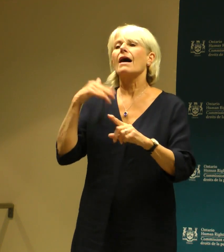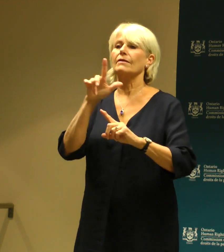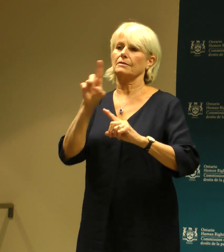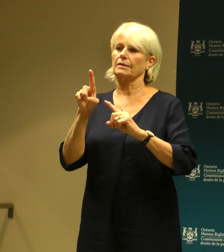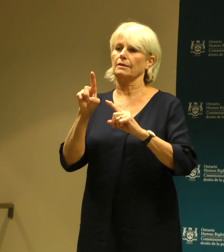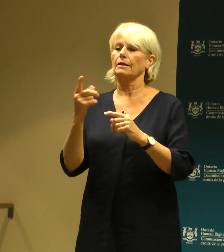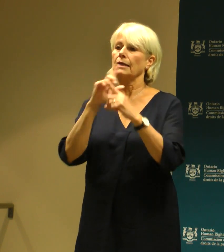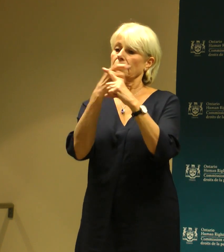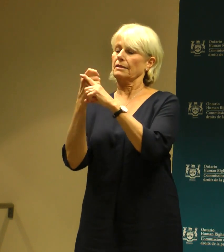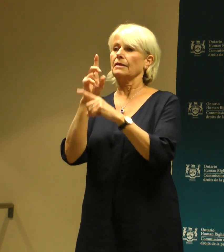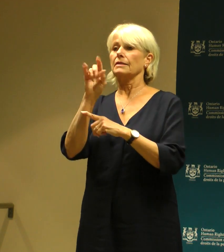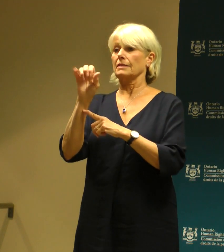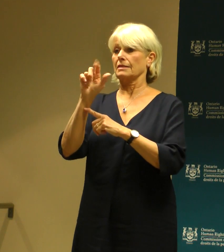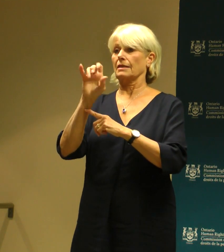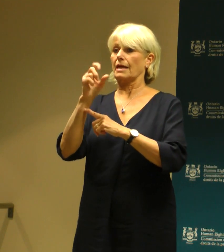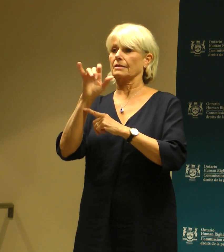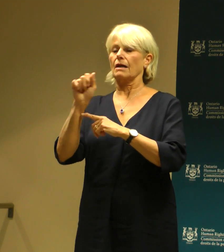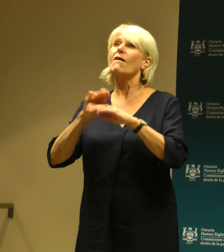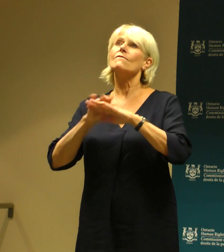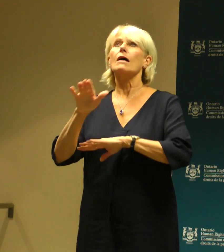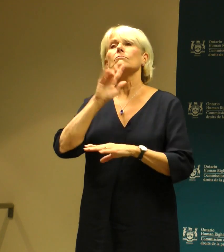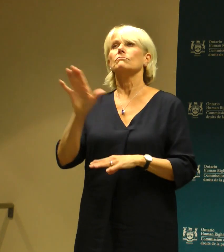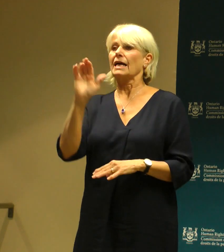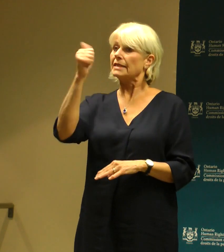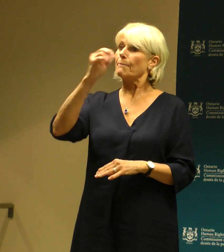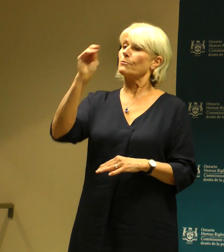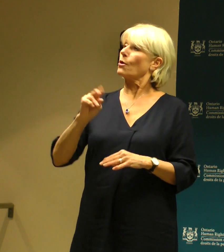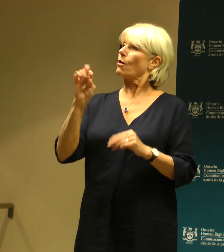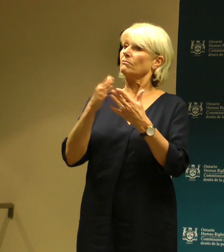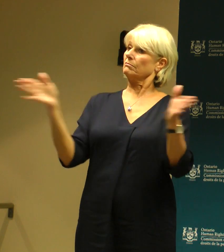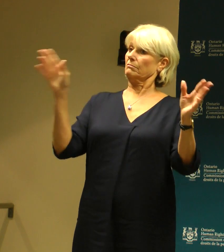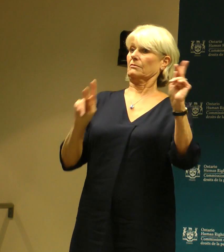Dyslexia, for example, affects about 10% of the population.